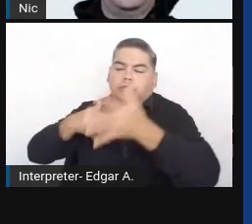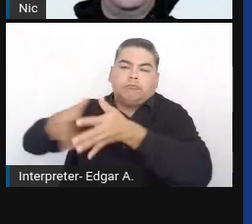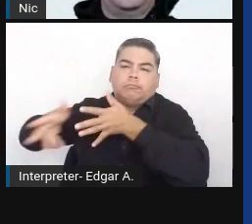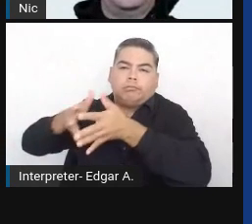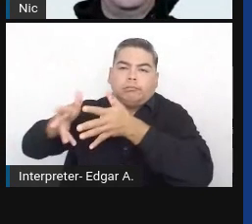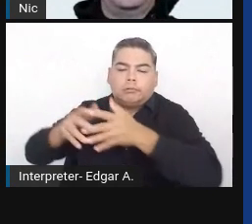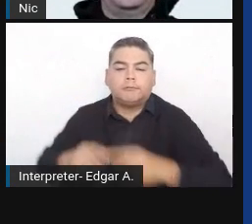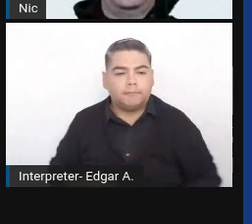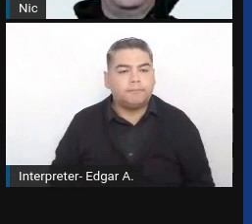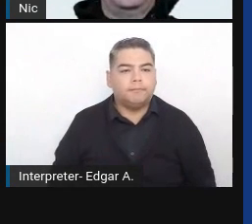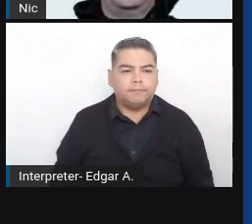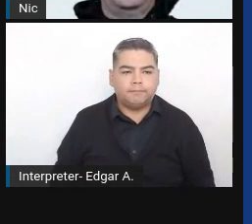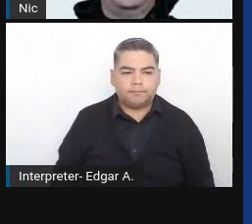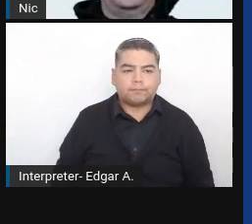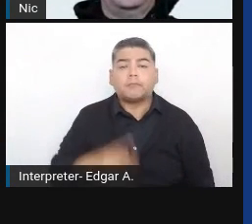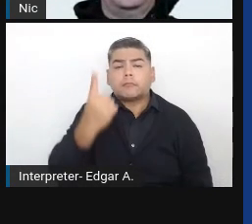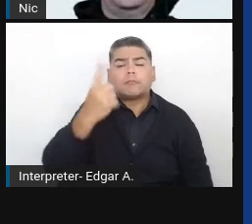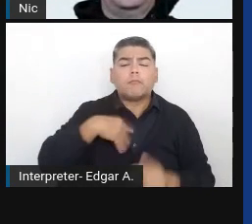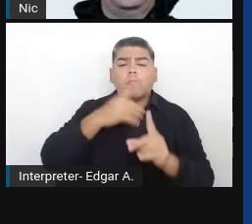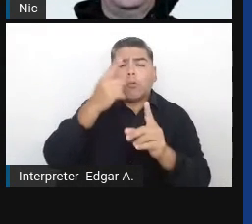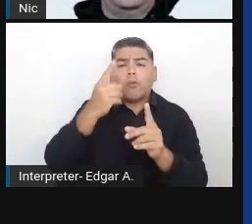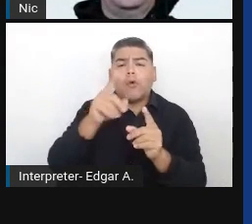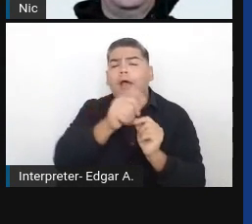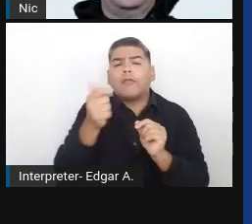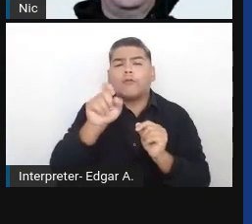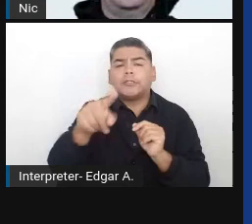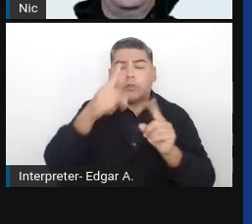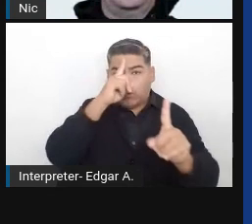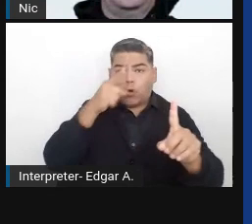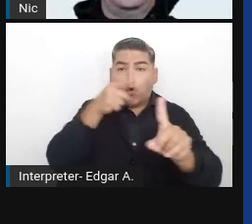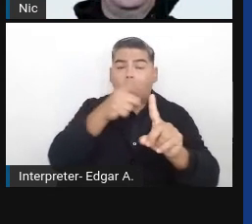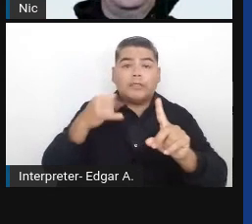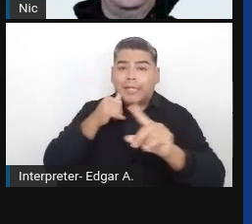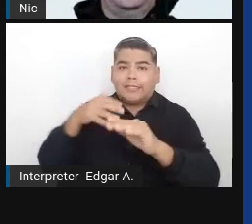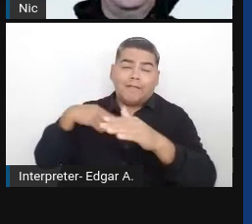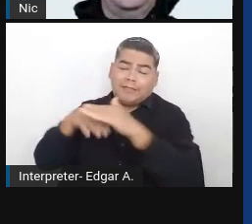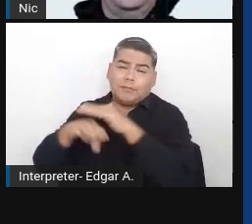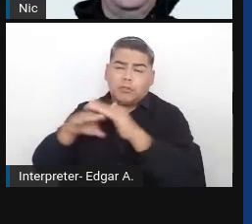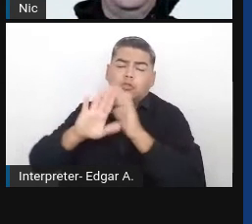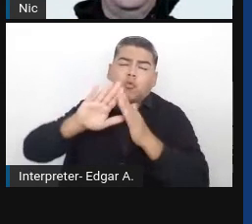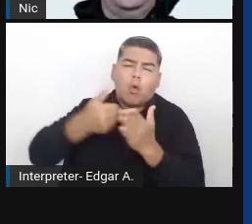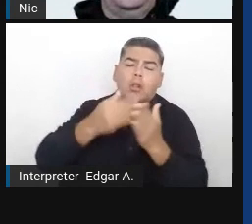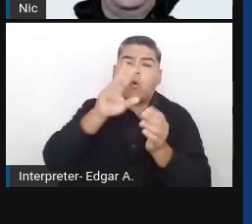but to be fully WCAG 2.1 AAA compliant, aren't they required?